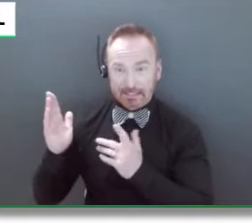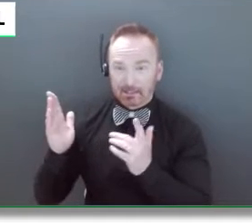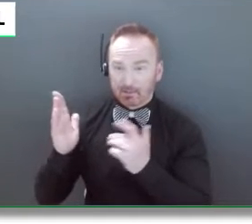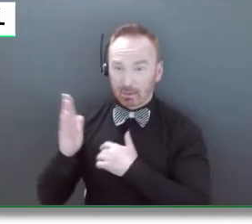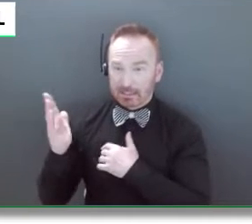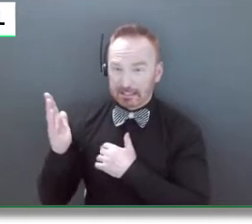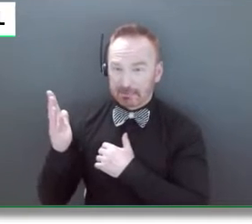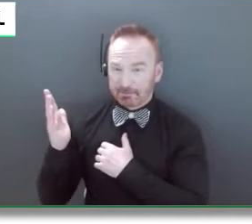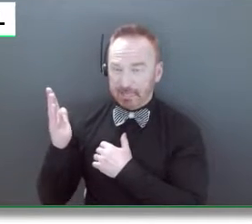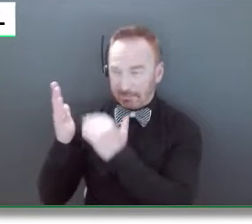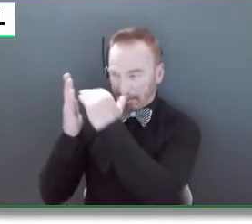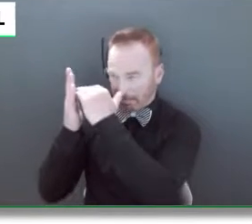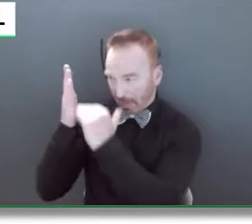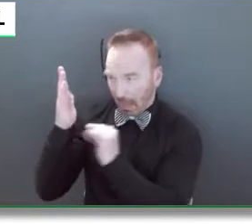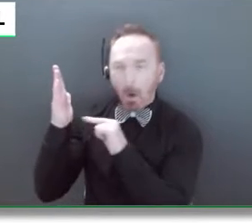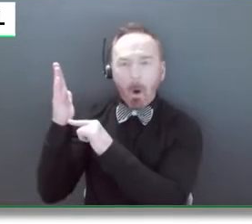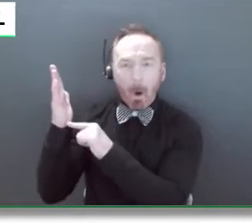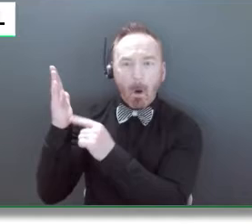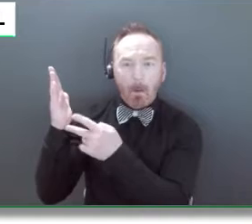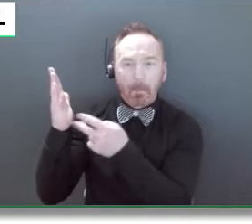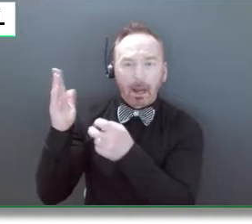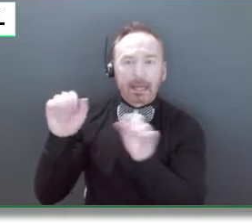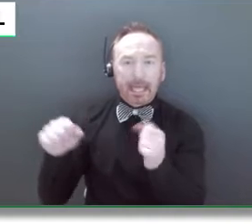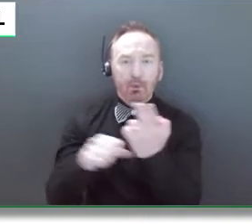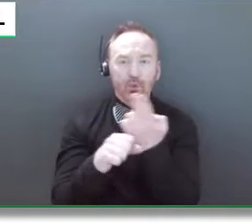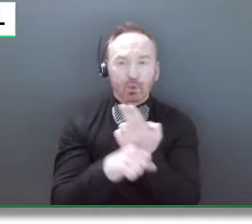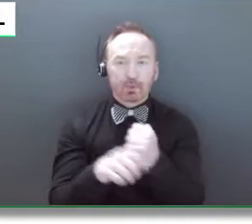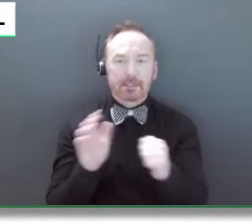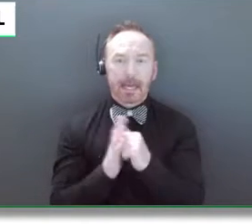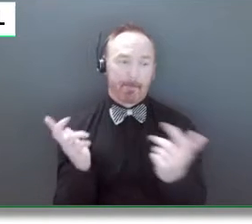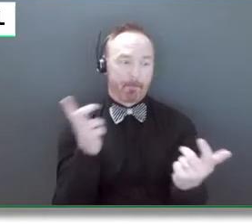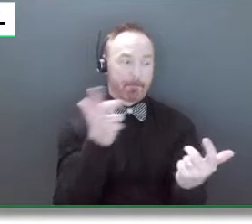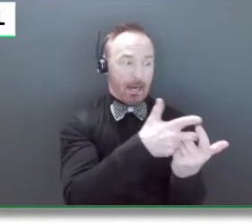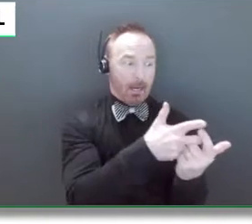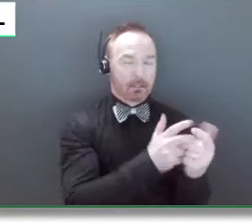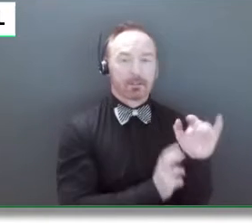and ties into infrastructure might be an angle that people would be able to start